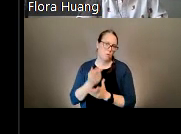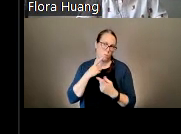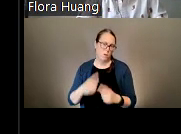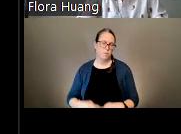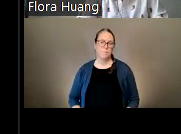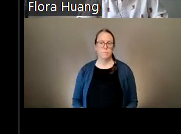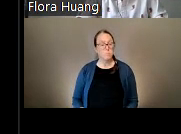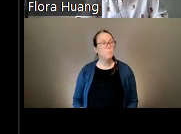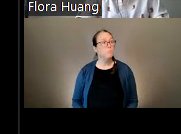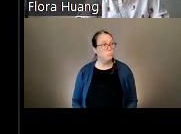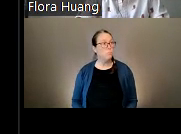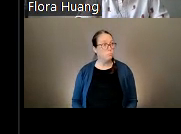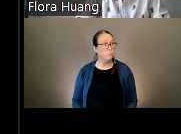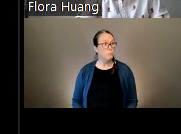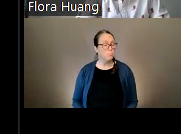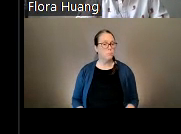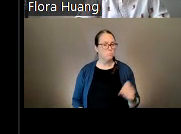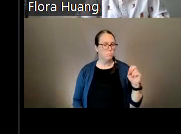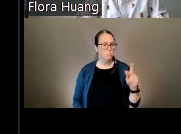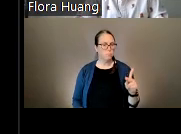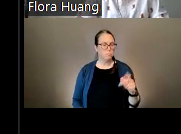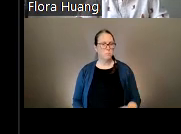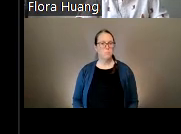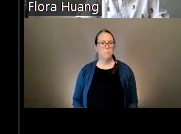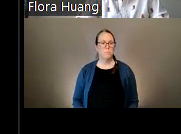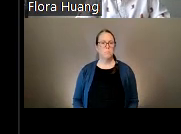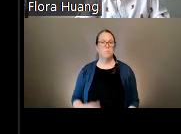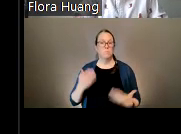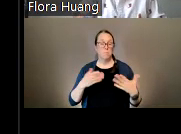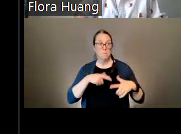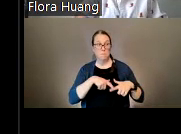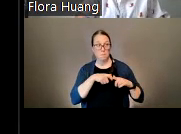Sounds good. All right. Maybe we pause for a second before we move